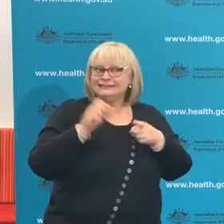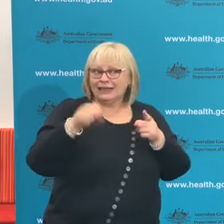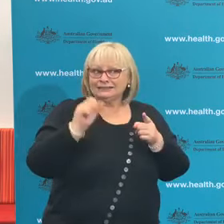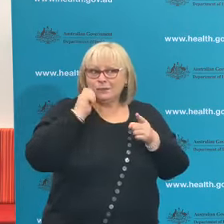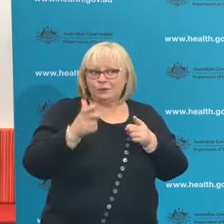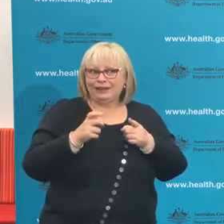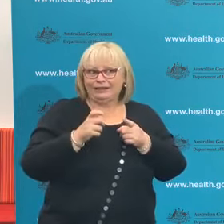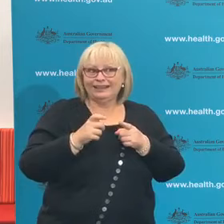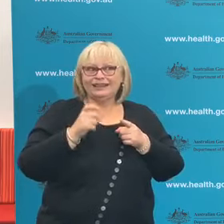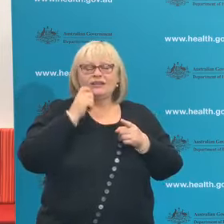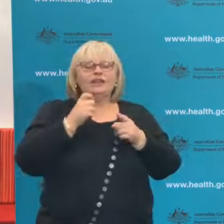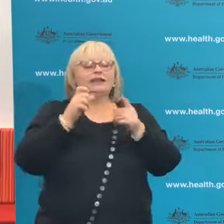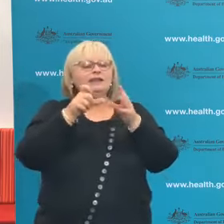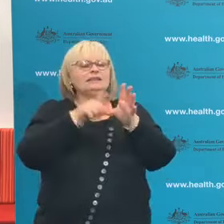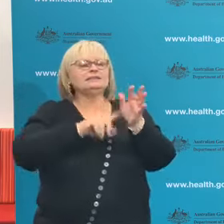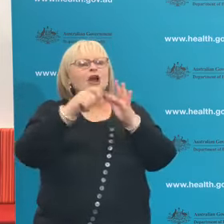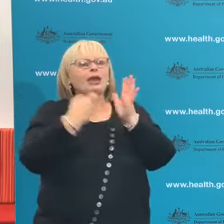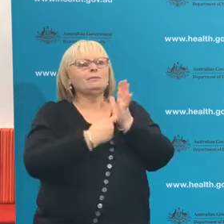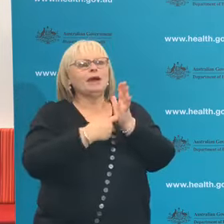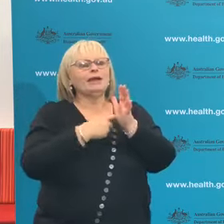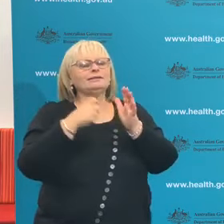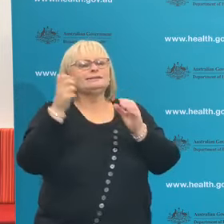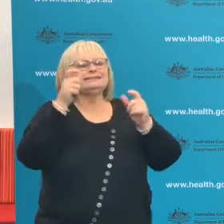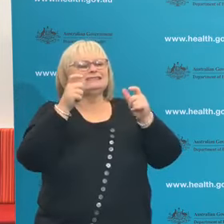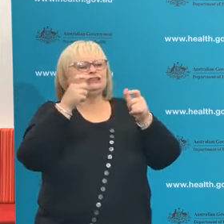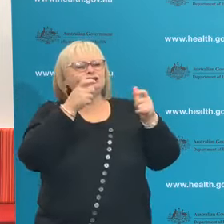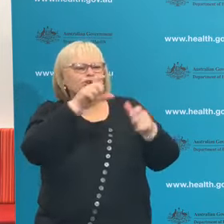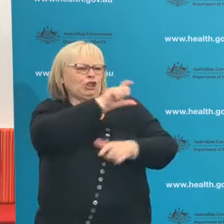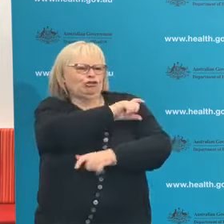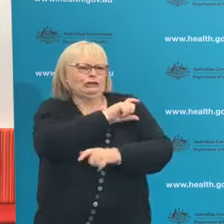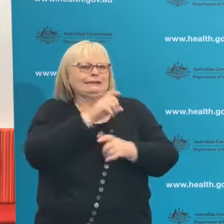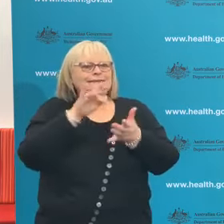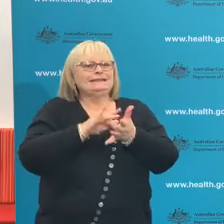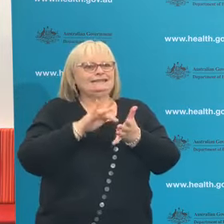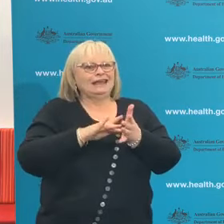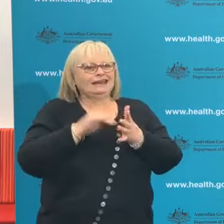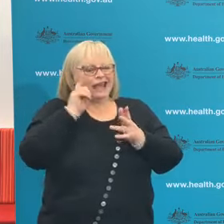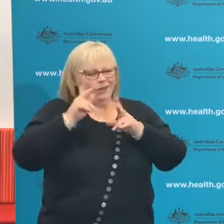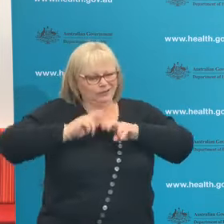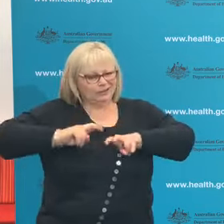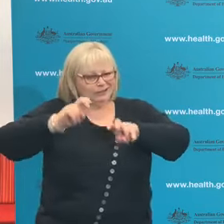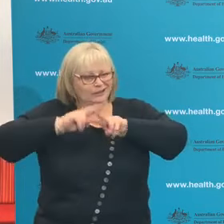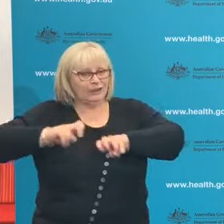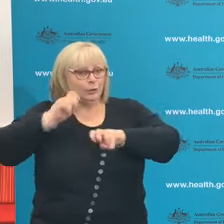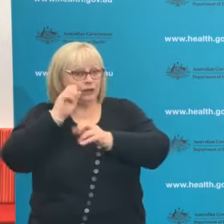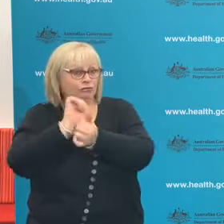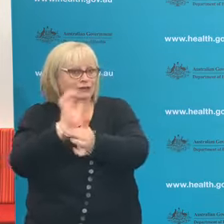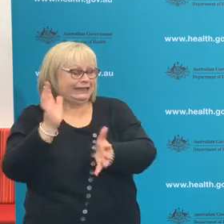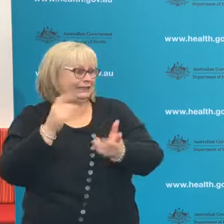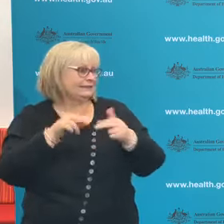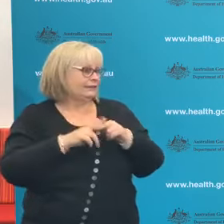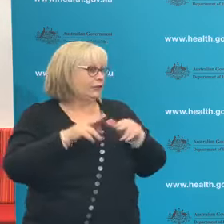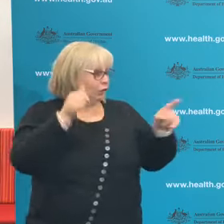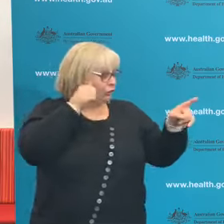by the Australian Cybersecurity Centre and as soon as they've done that assessment we will make that source code available.